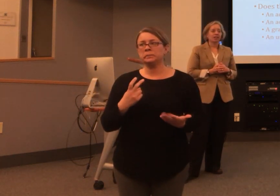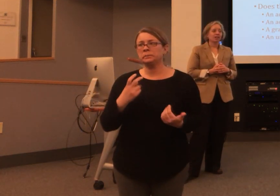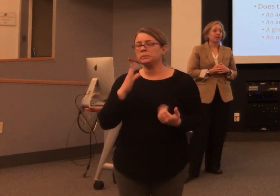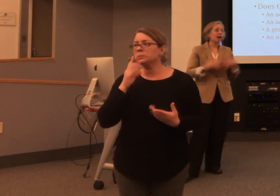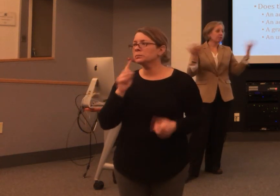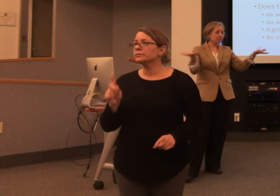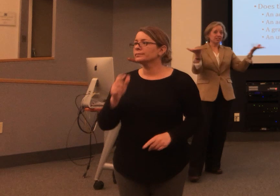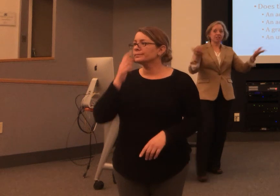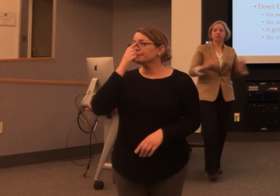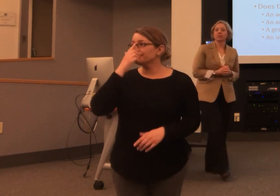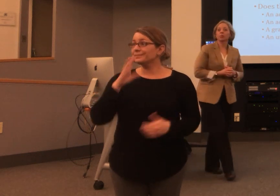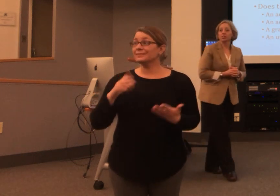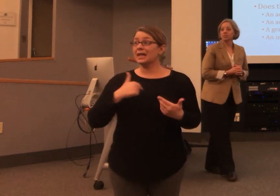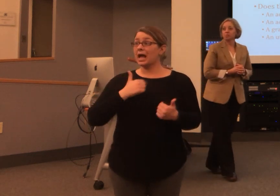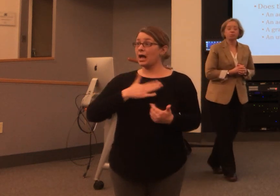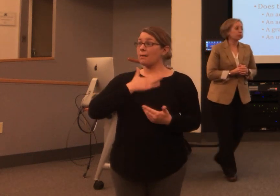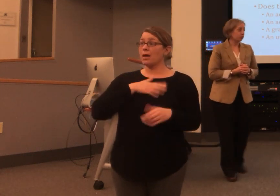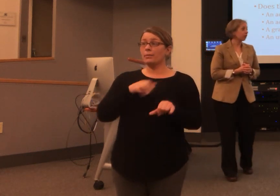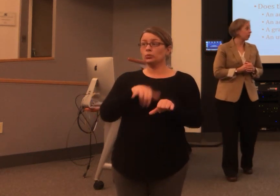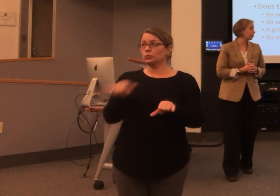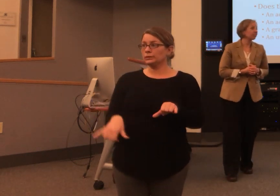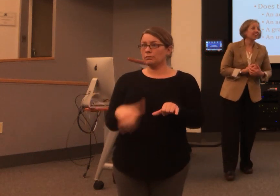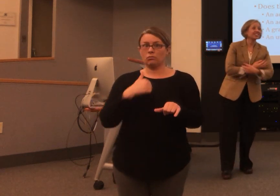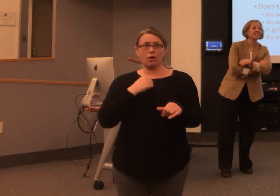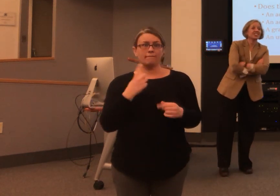And I'm happy to stay for any question and people want to follow up.